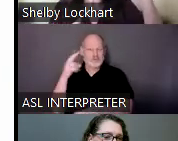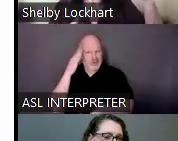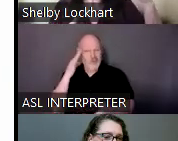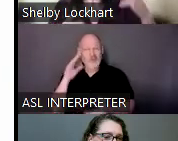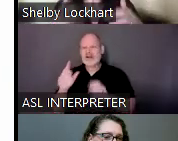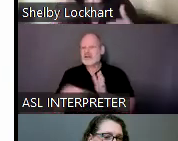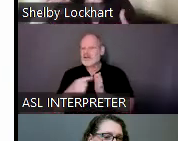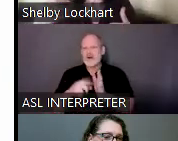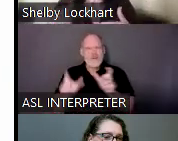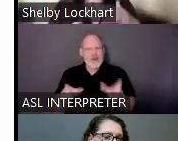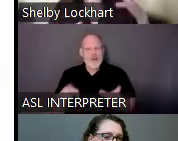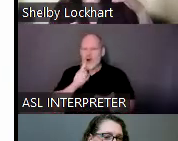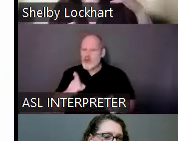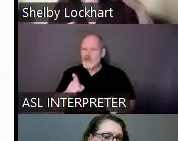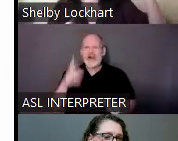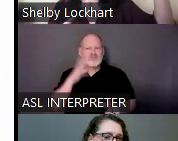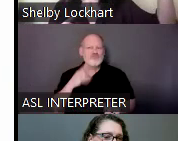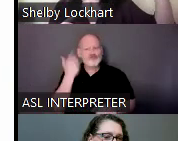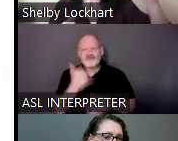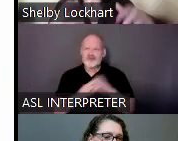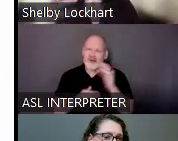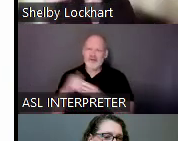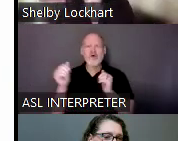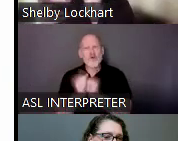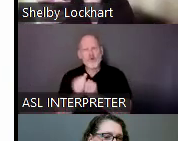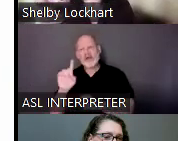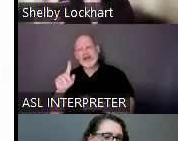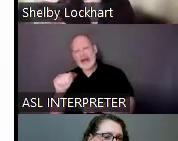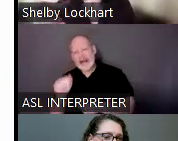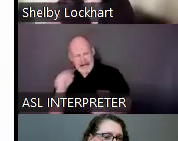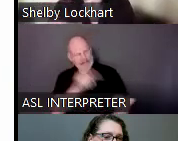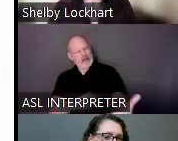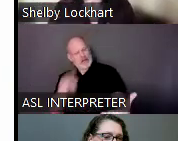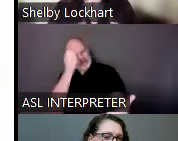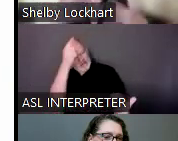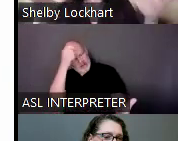getting gains and where they're not and how to scale the gains and really go after the hot spots,